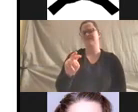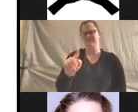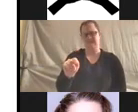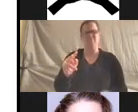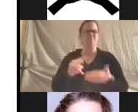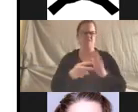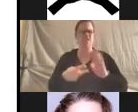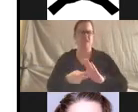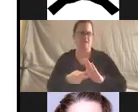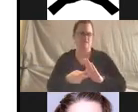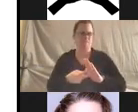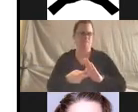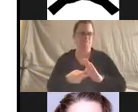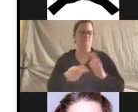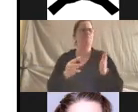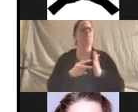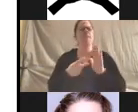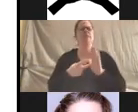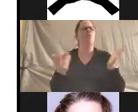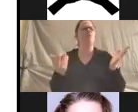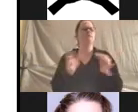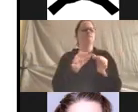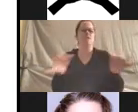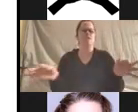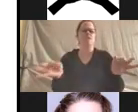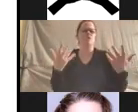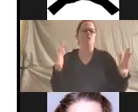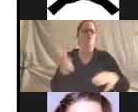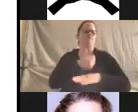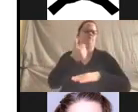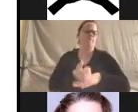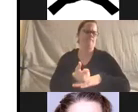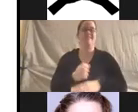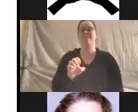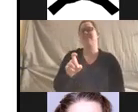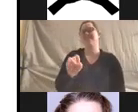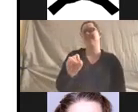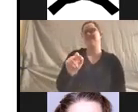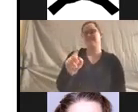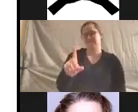means what's the language that existed in the legislation.